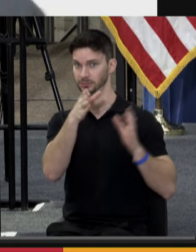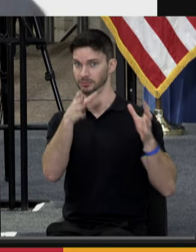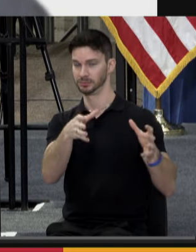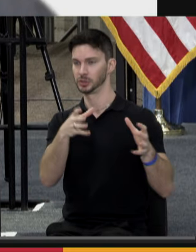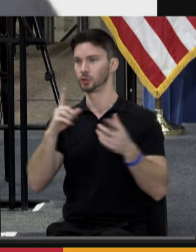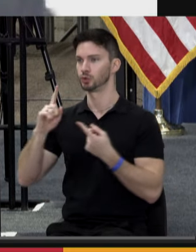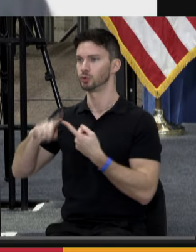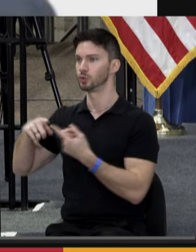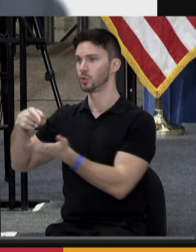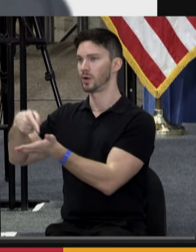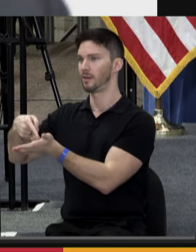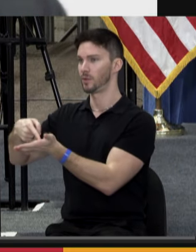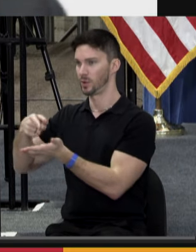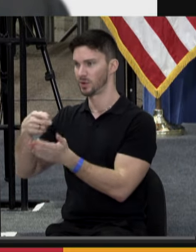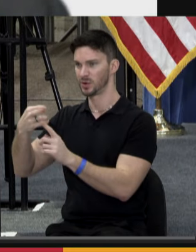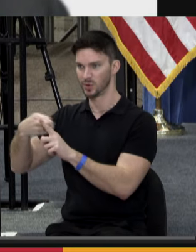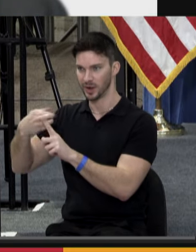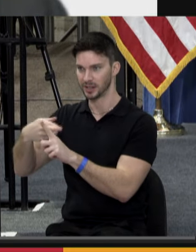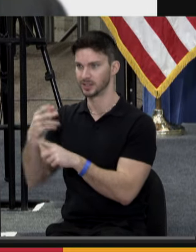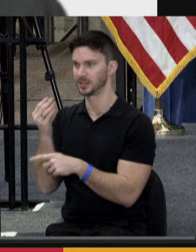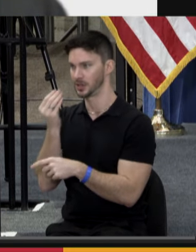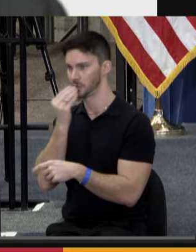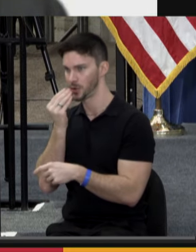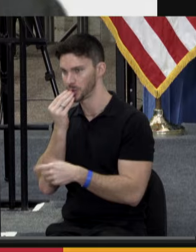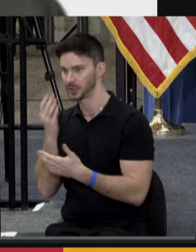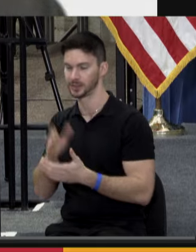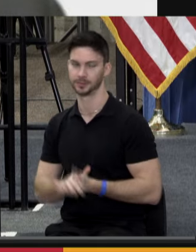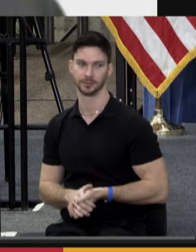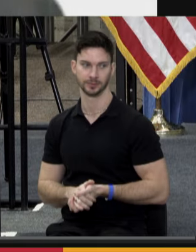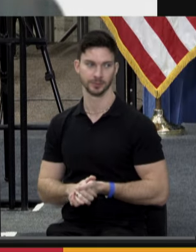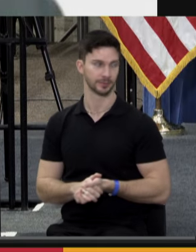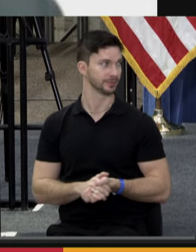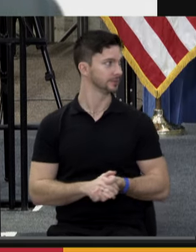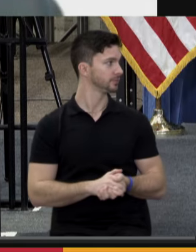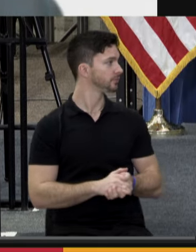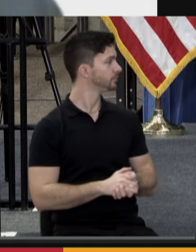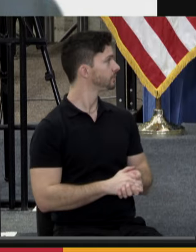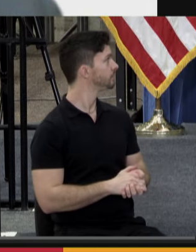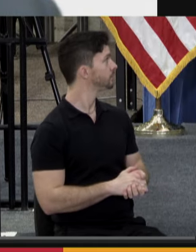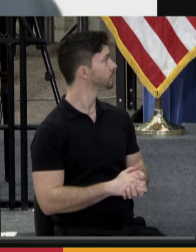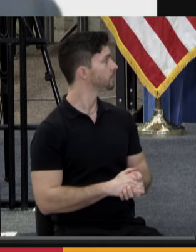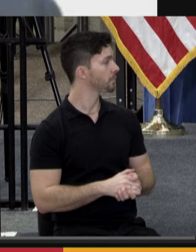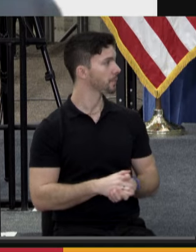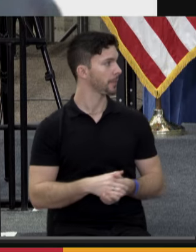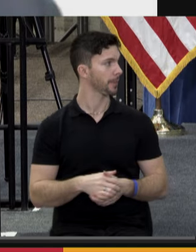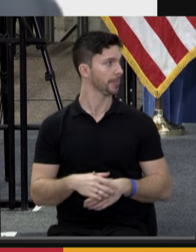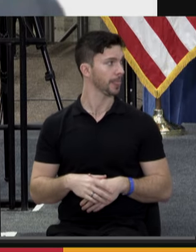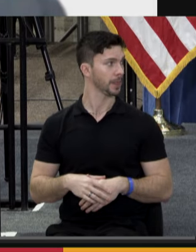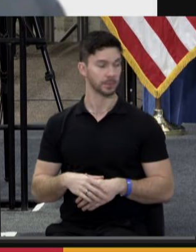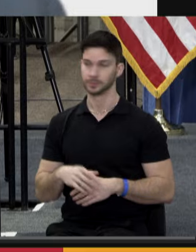We train new hires constantly, only to lose them to higher paying jobs in retail or food services.